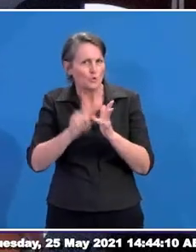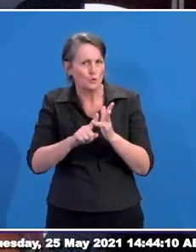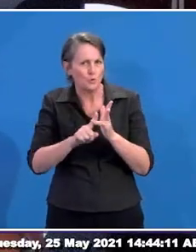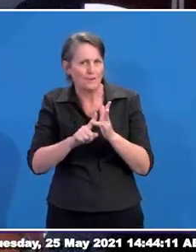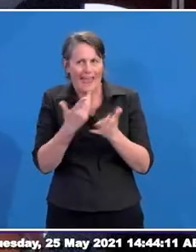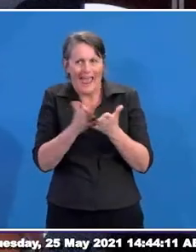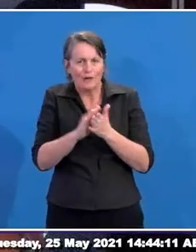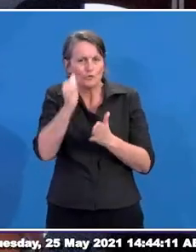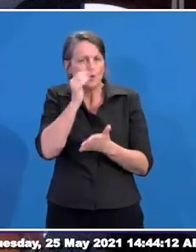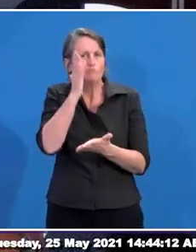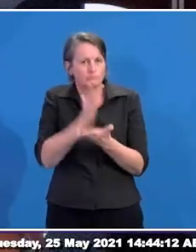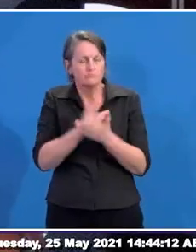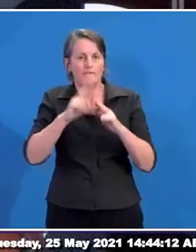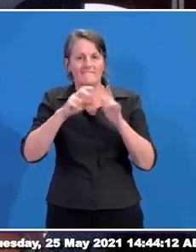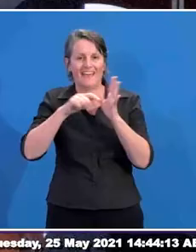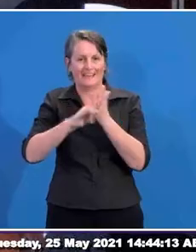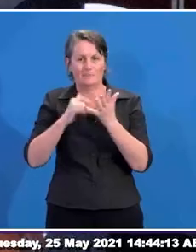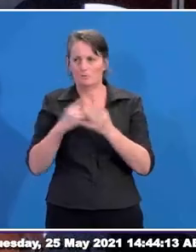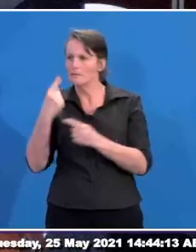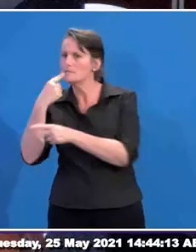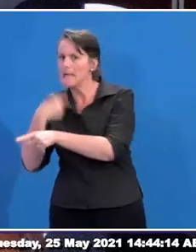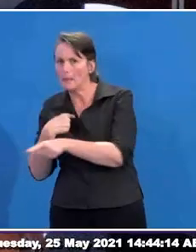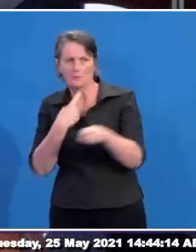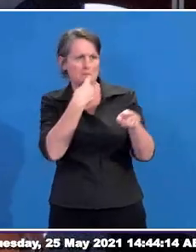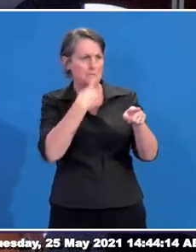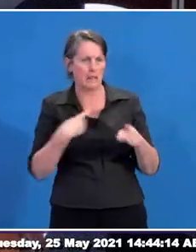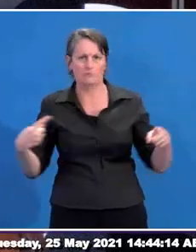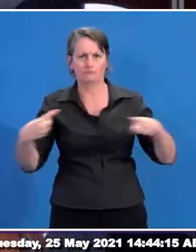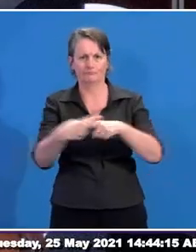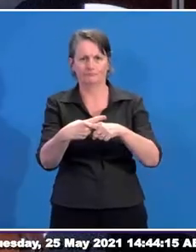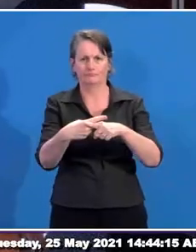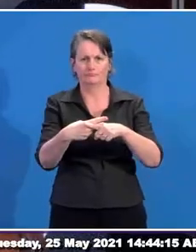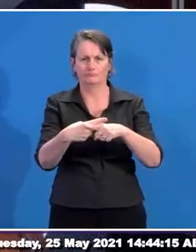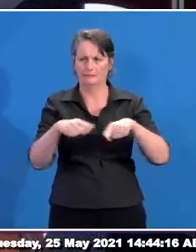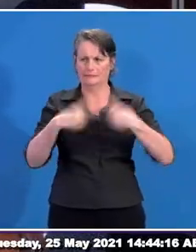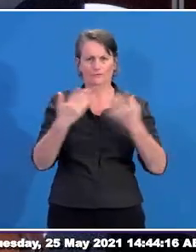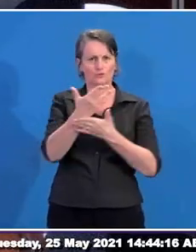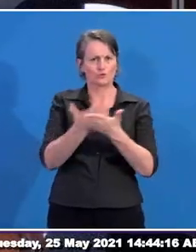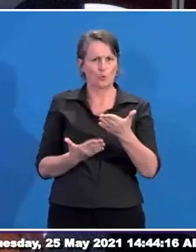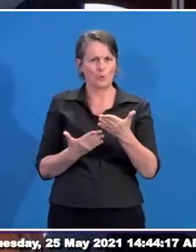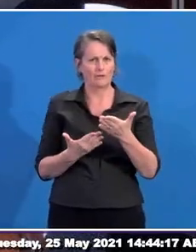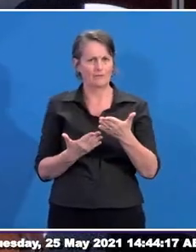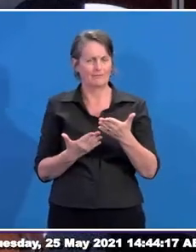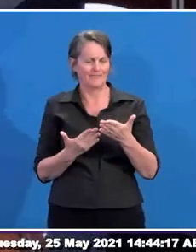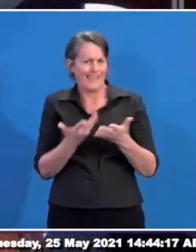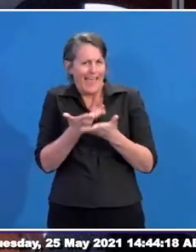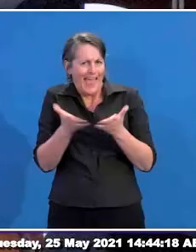that might be conflicting, where you've got two people telling you different things about what occurred? What approach do you take?